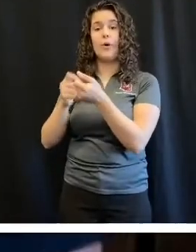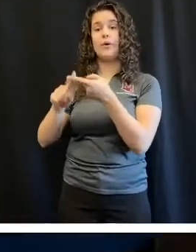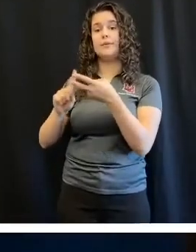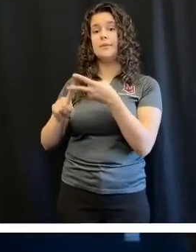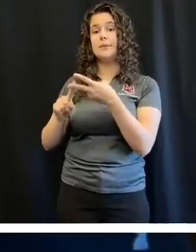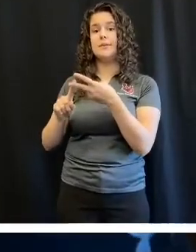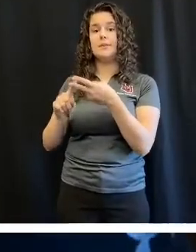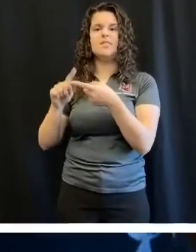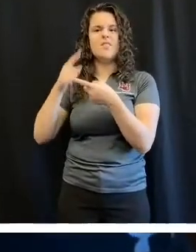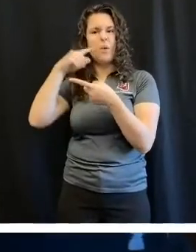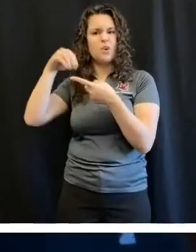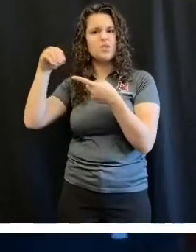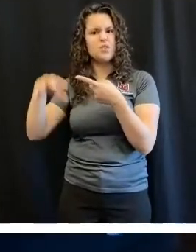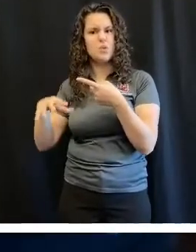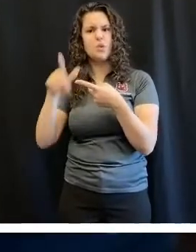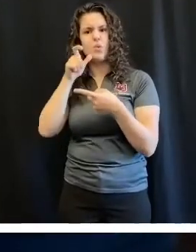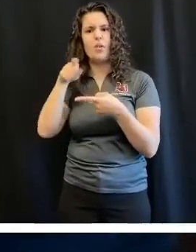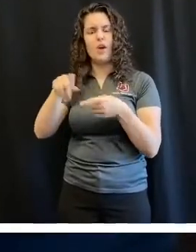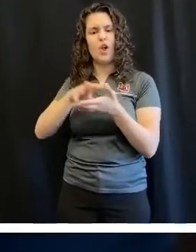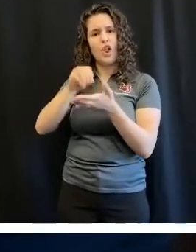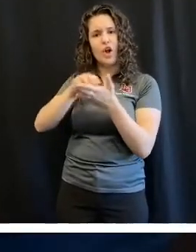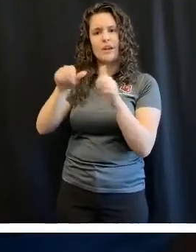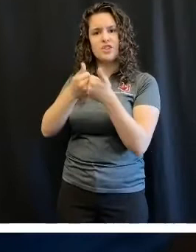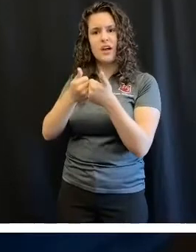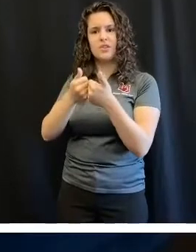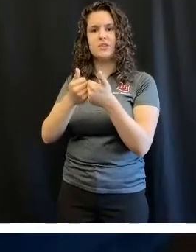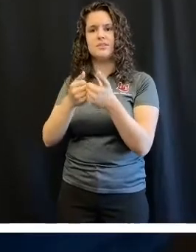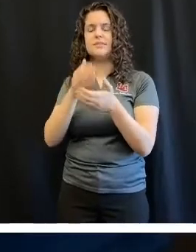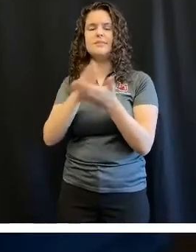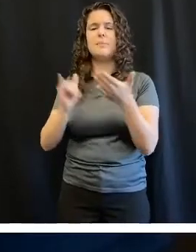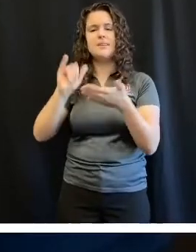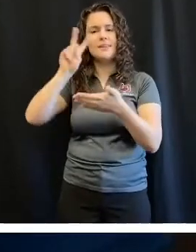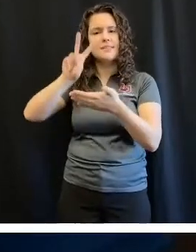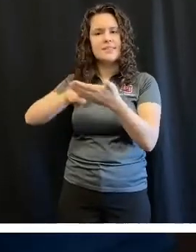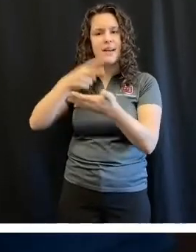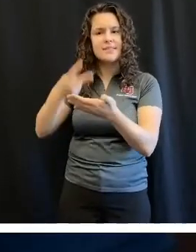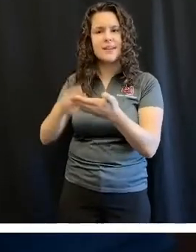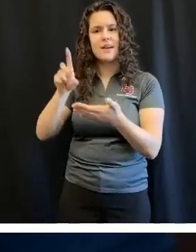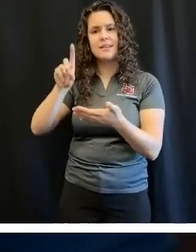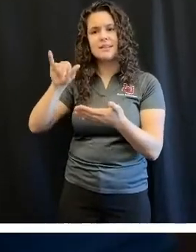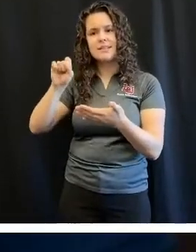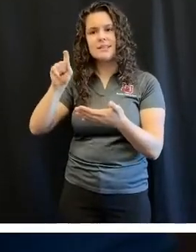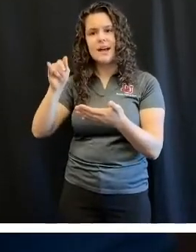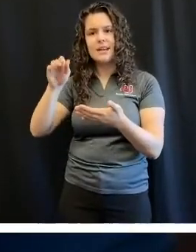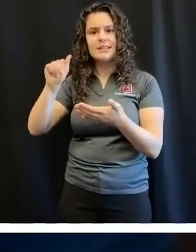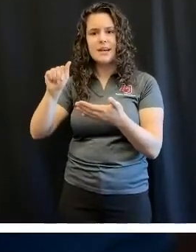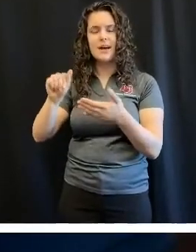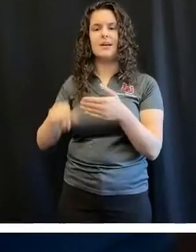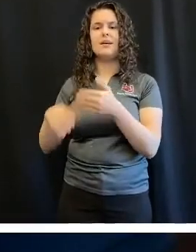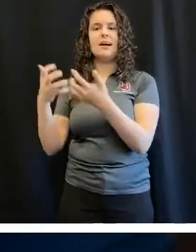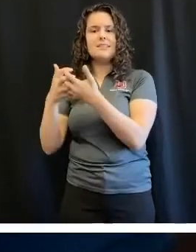that have learning challenges such as dyslexia. They had support adaptive technologies up for blind or deaf